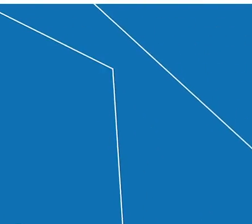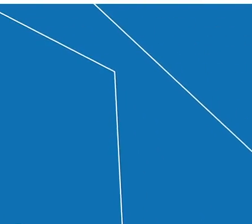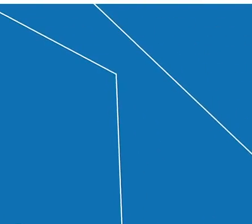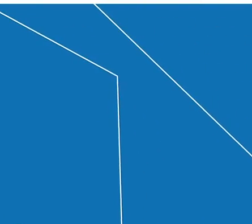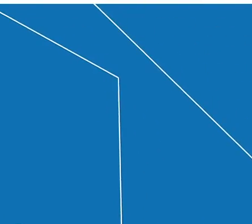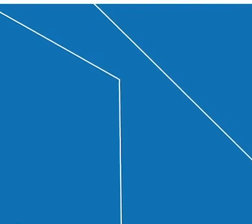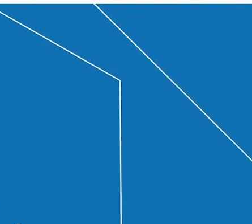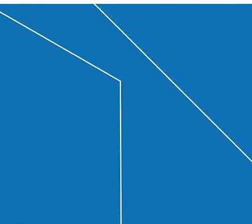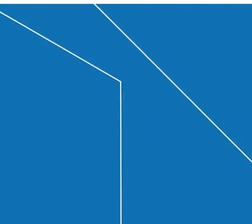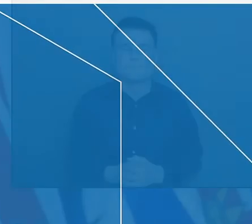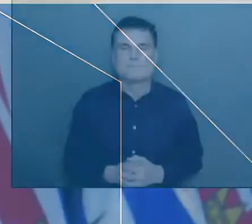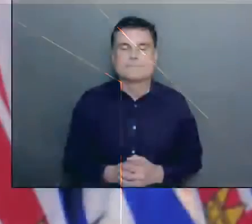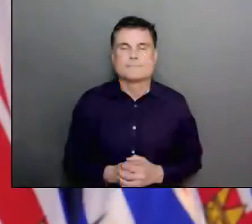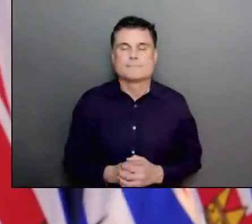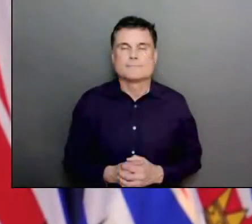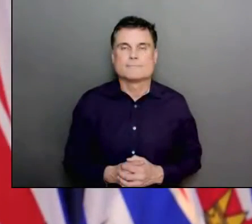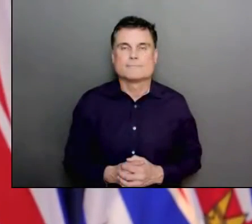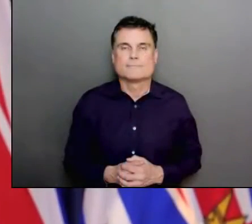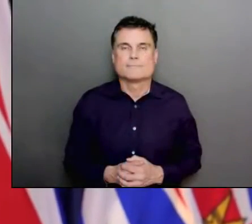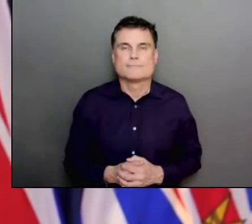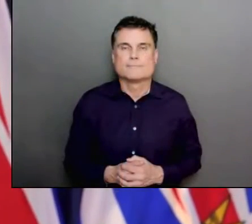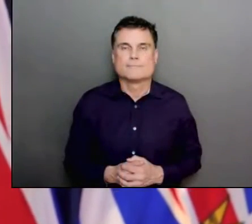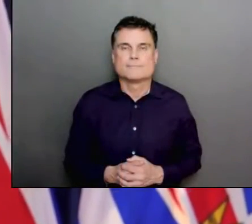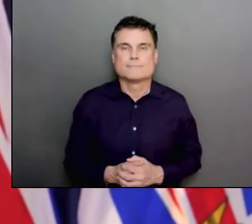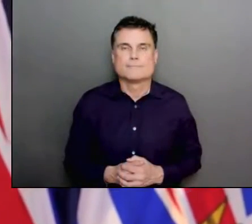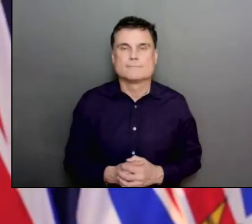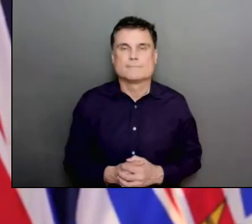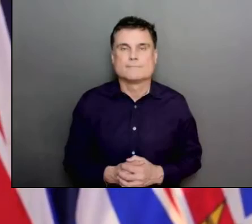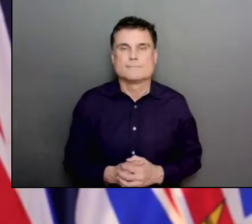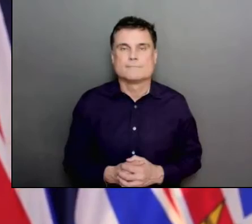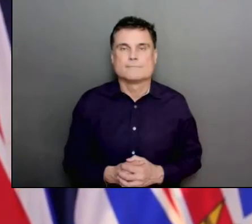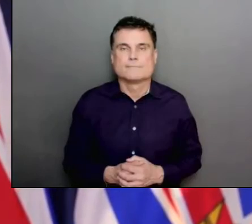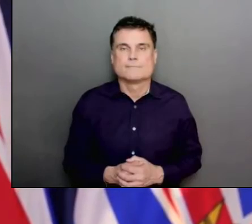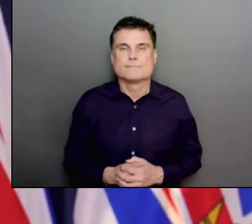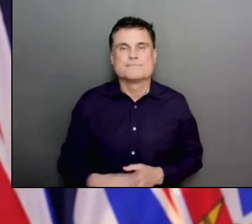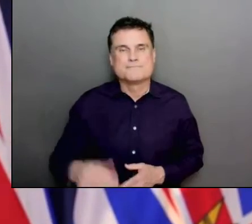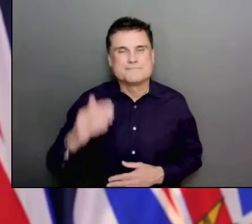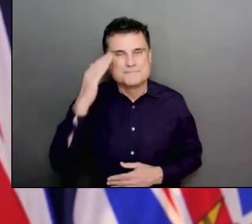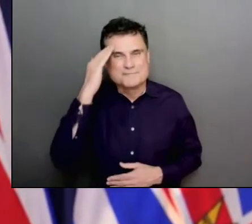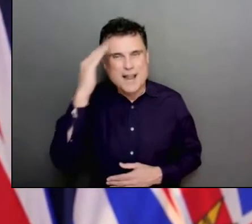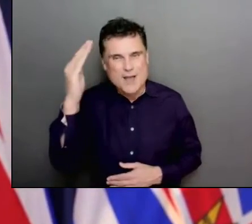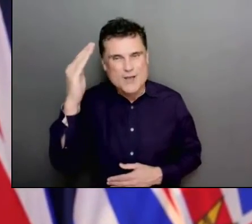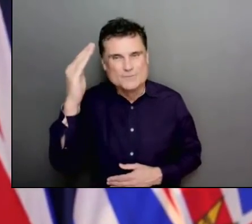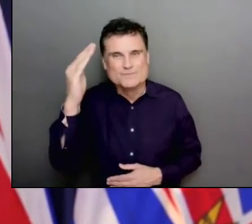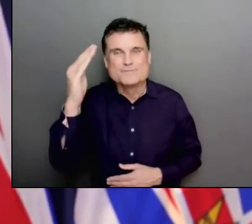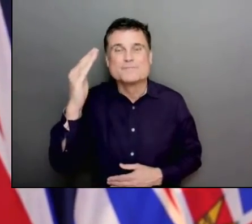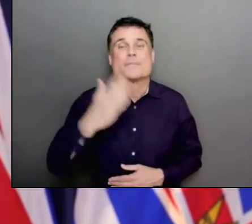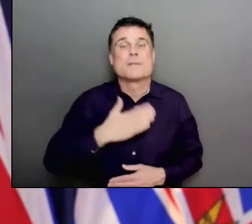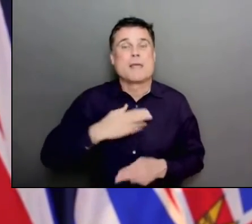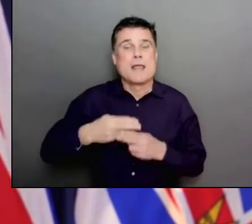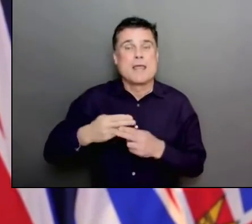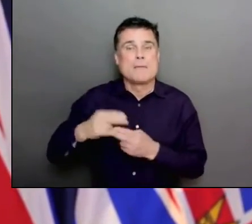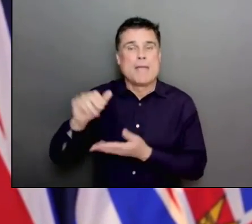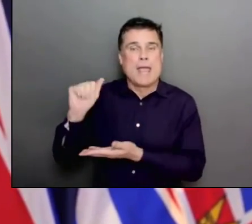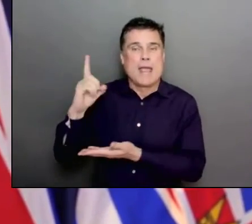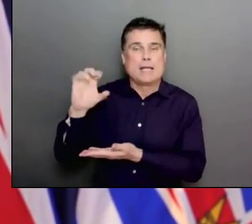My name is Adrian Dix. I'm BC's Minister of Health. To my right is Dr Bonnie Henry,